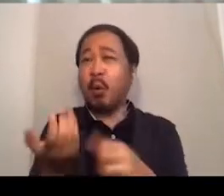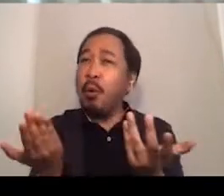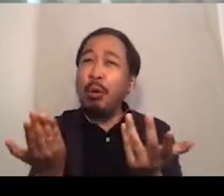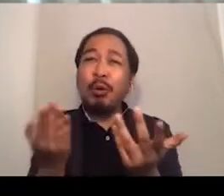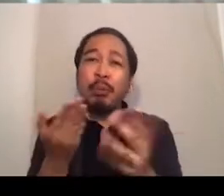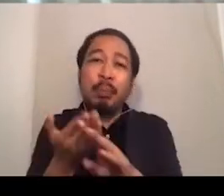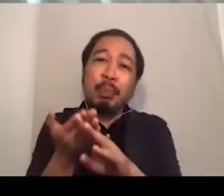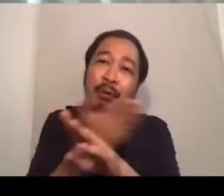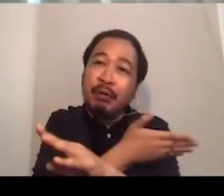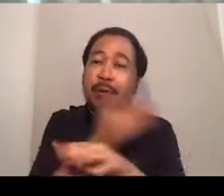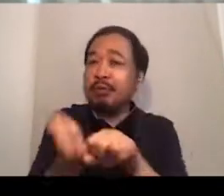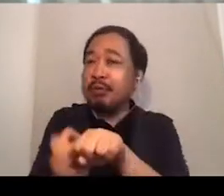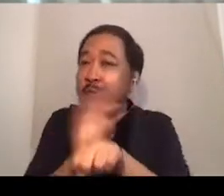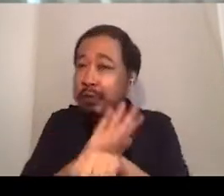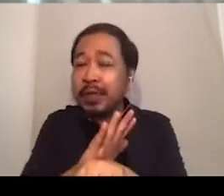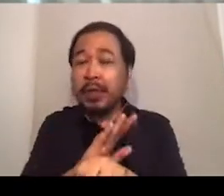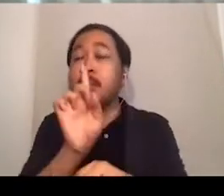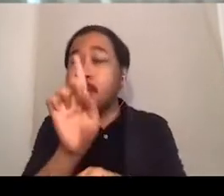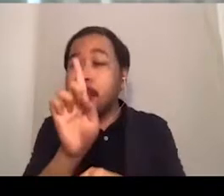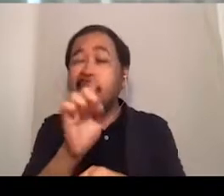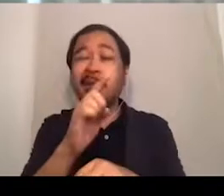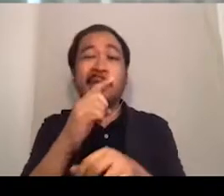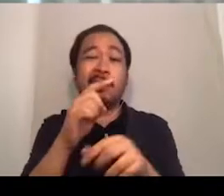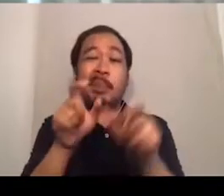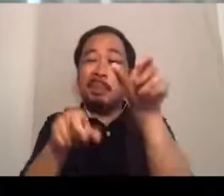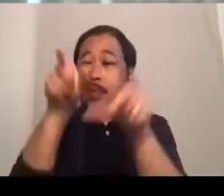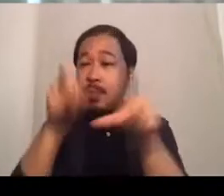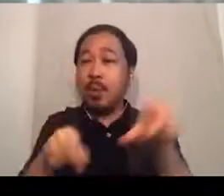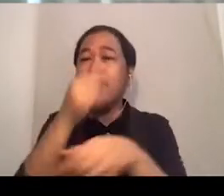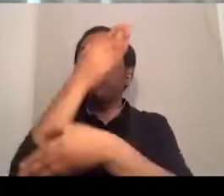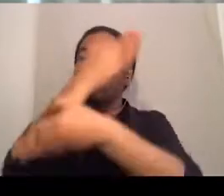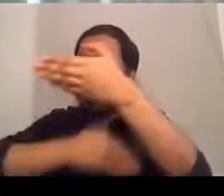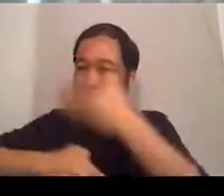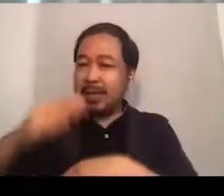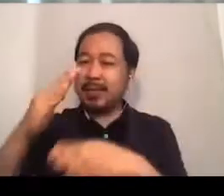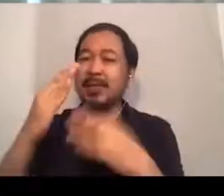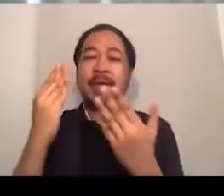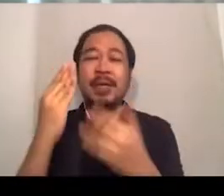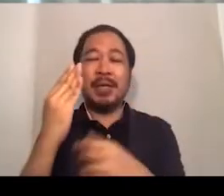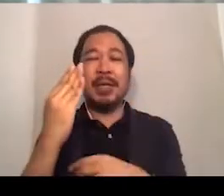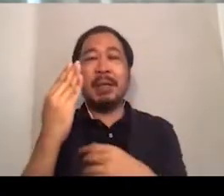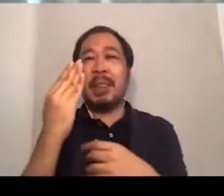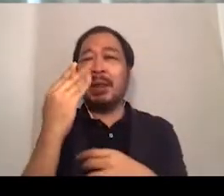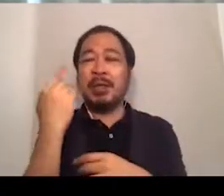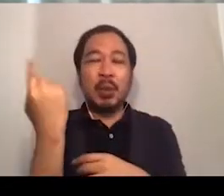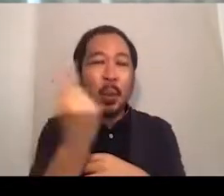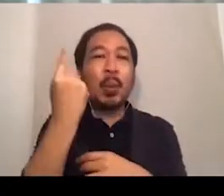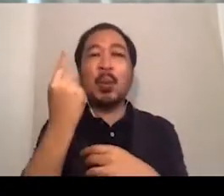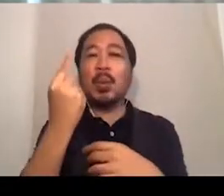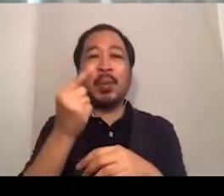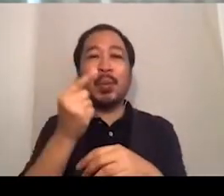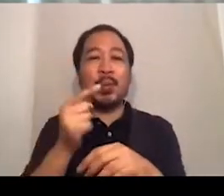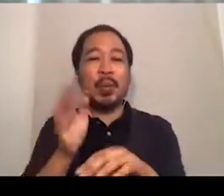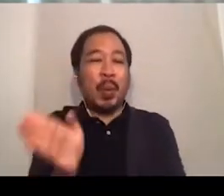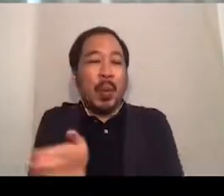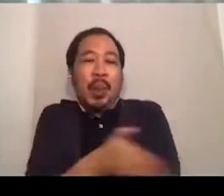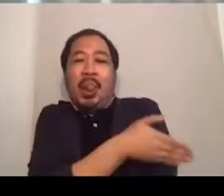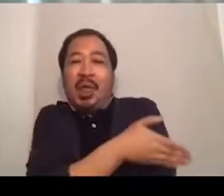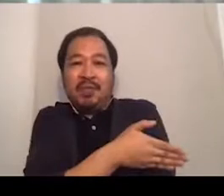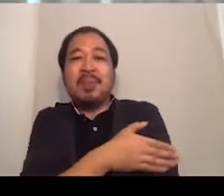that persons with disabilities are often the first to be forgotten and the last to be remembered.